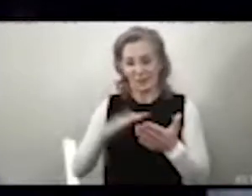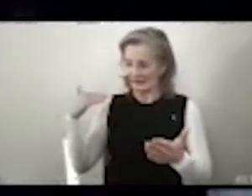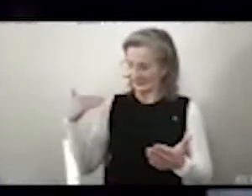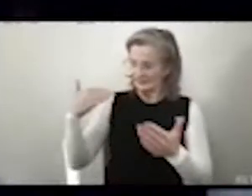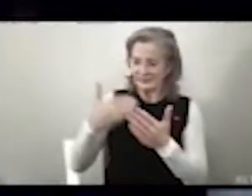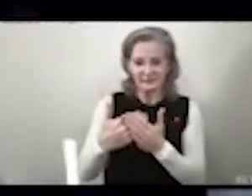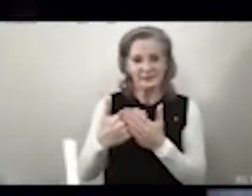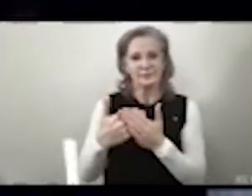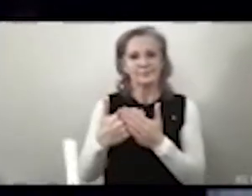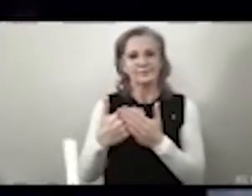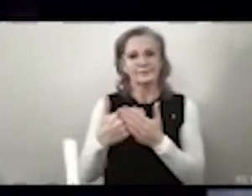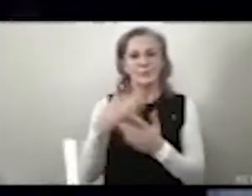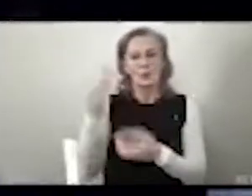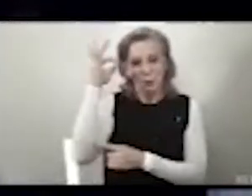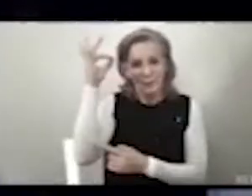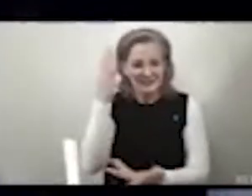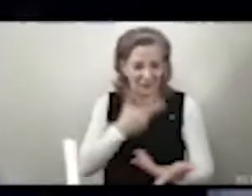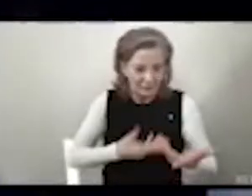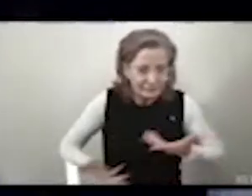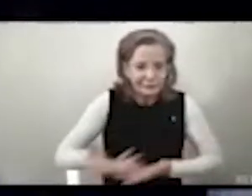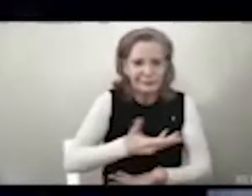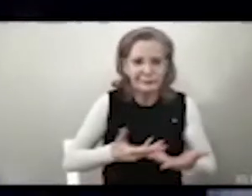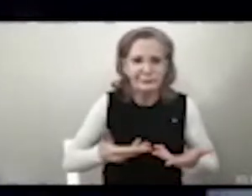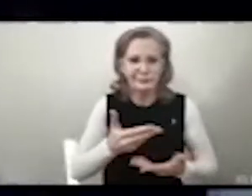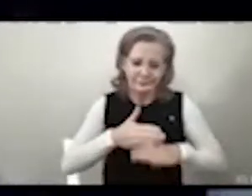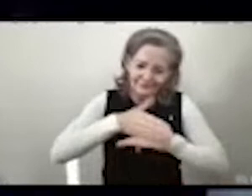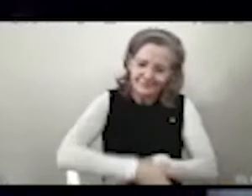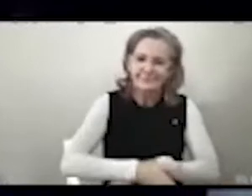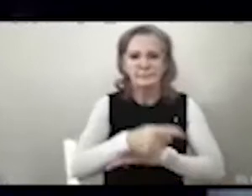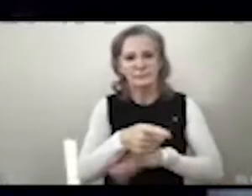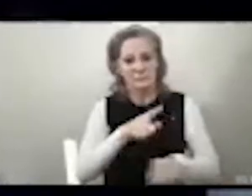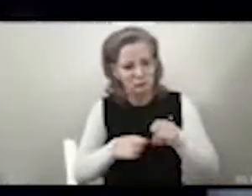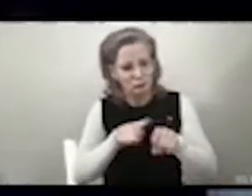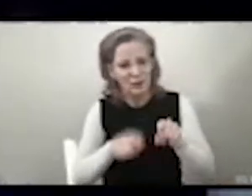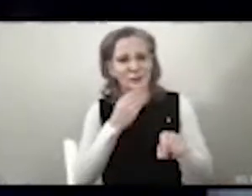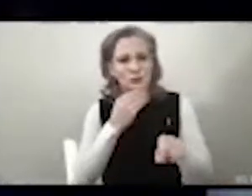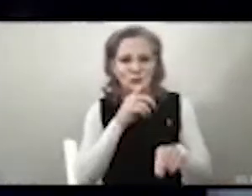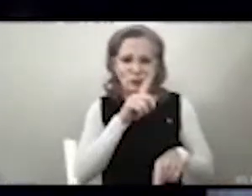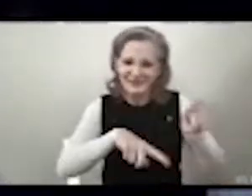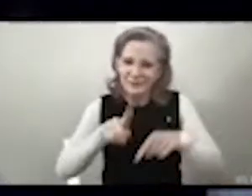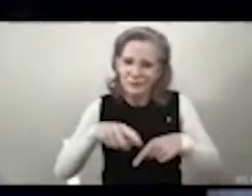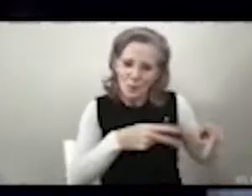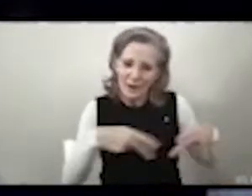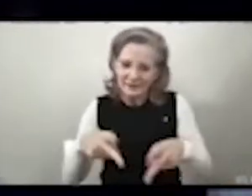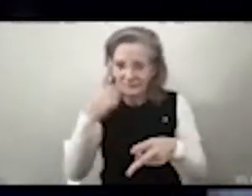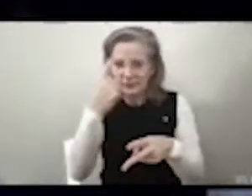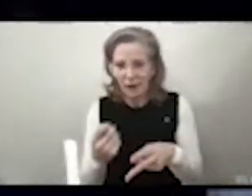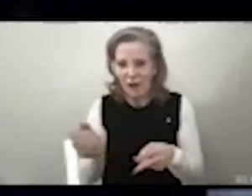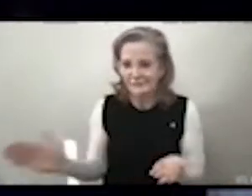sources and used a variety of means, to gather rich and representative commentary to support a vision for